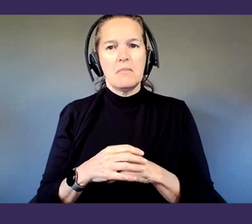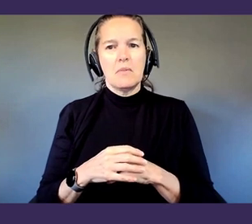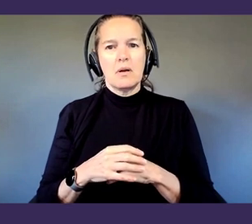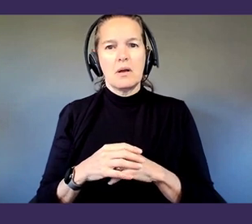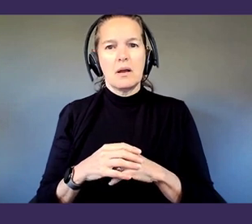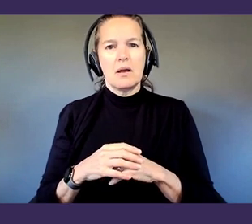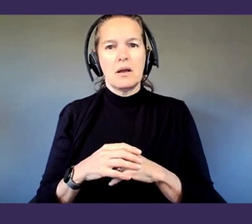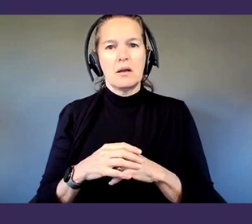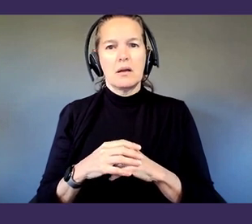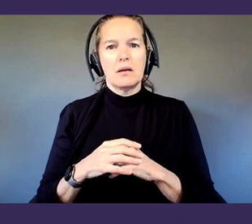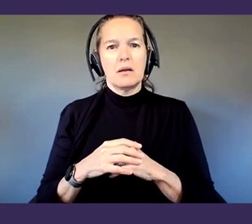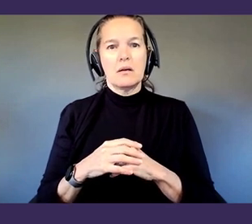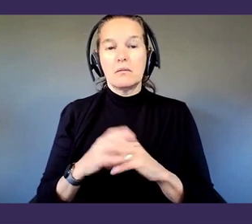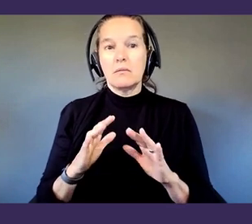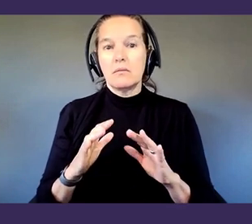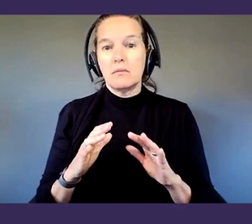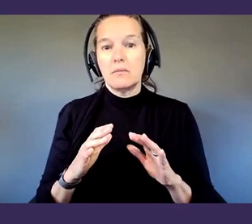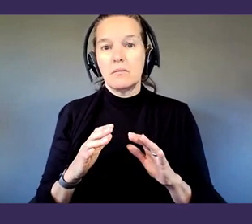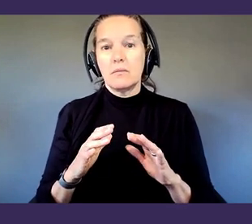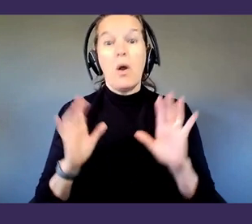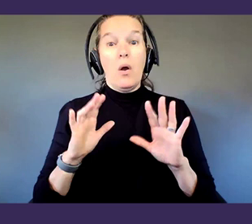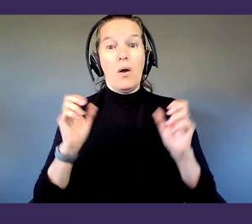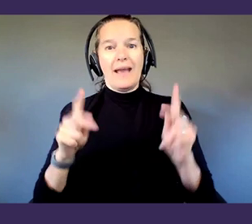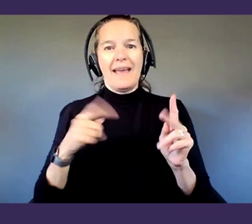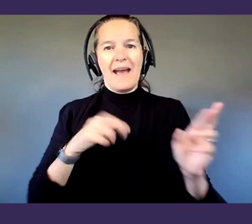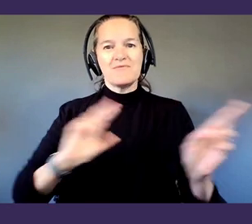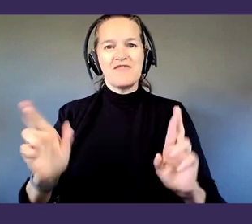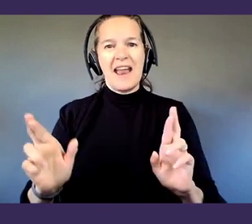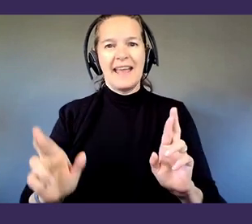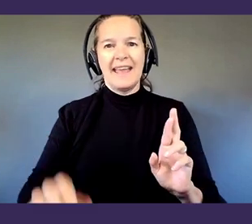is there any, yep, I'm ready. All right, sounds good.